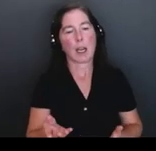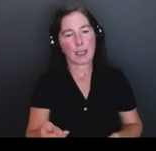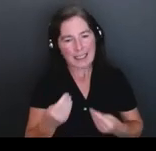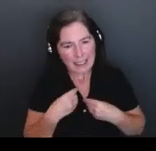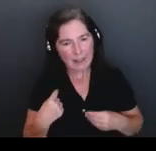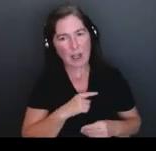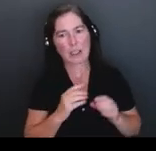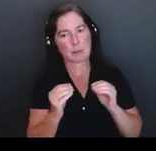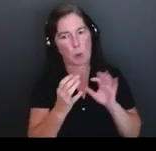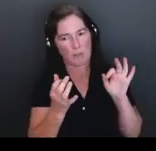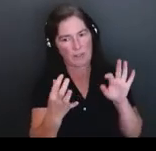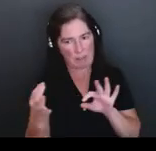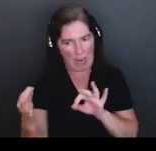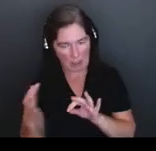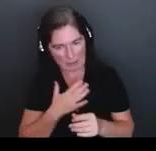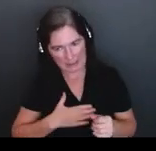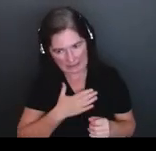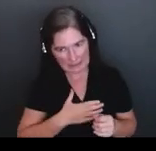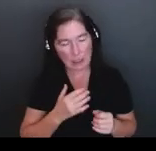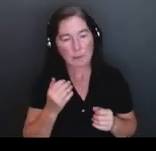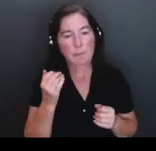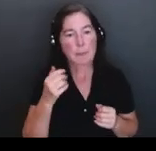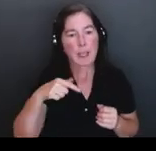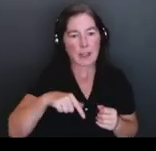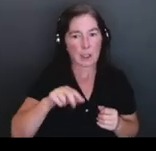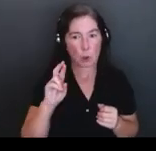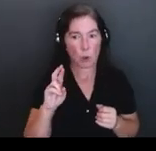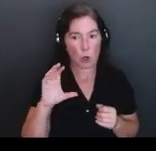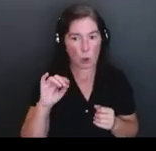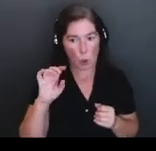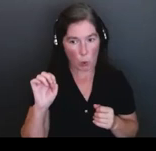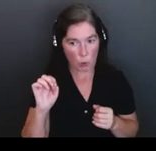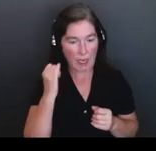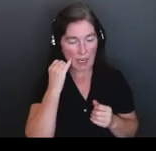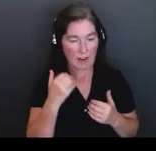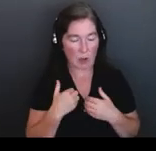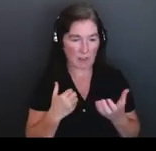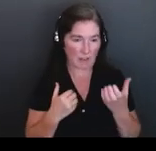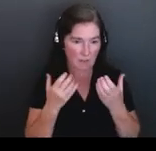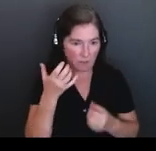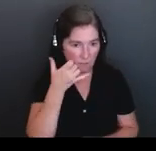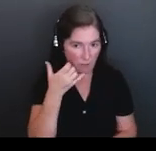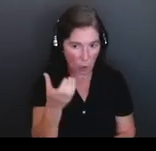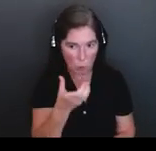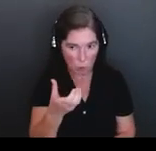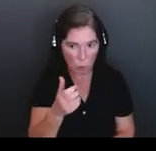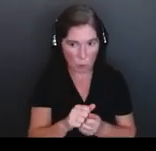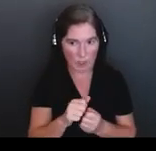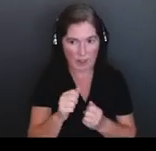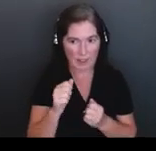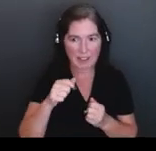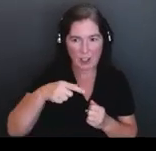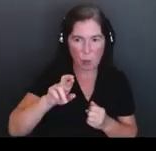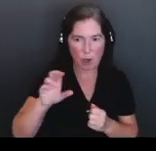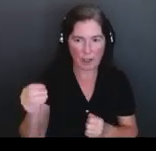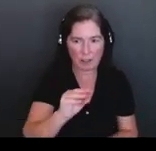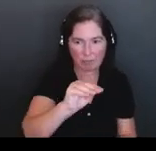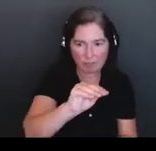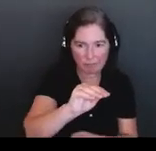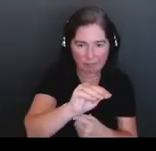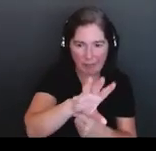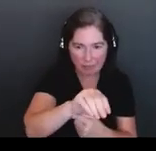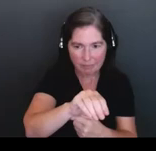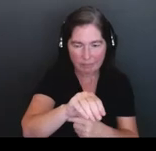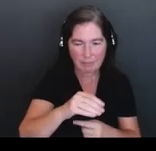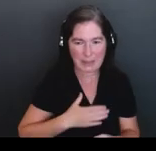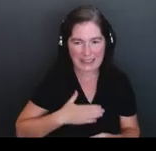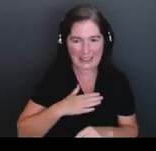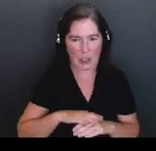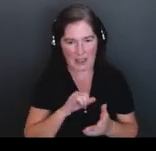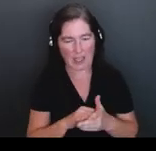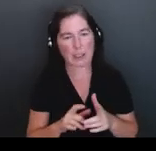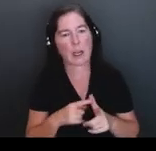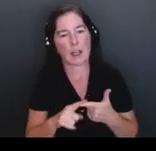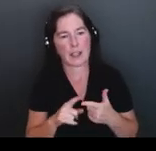Before we wrap up, we want to give you a moment to synthesize and apply. If you could take our day three reflection. This one has a few more questions in day one and two. Just to also give us